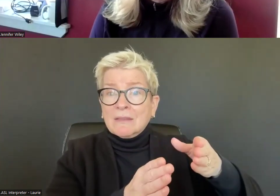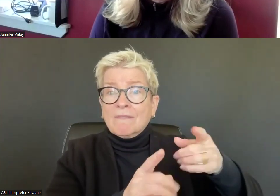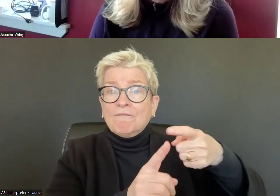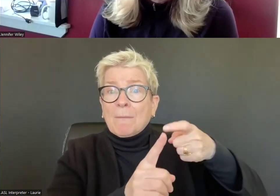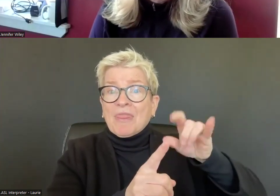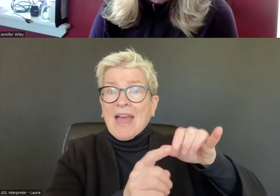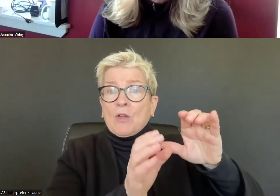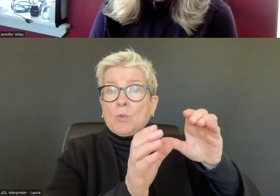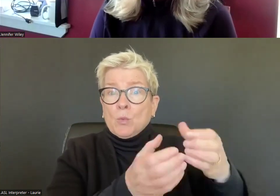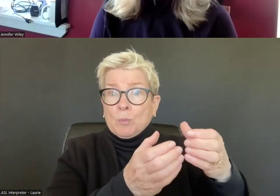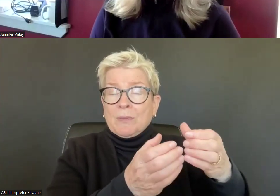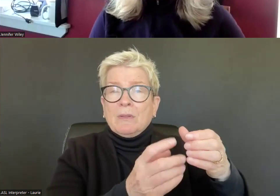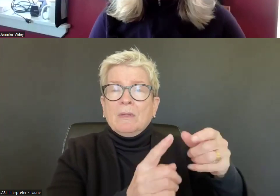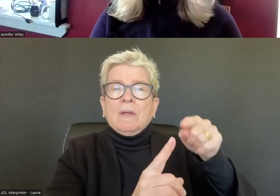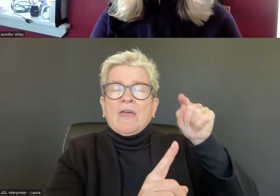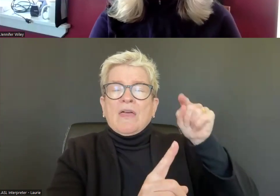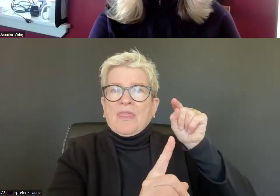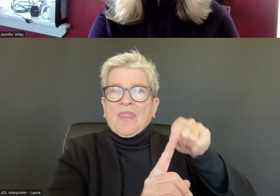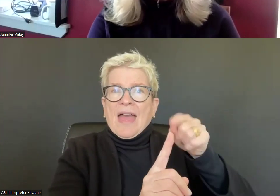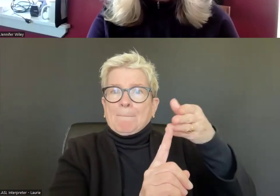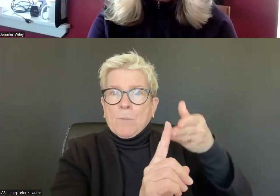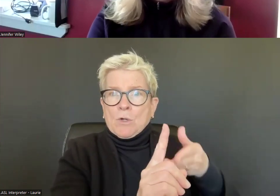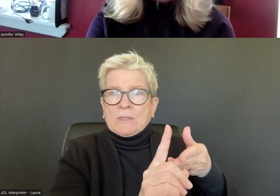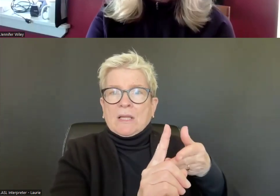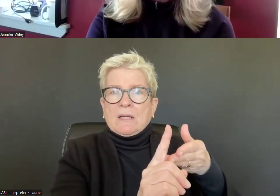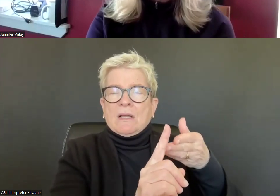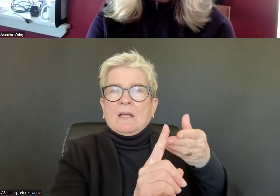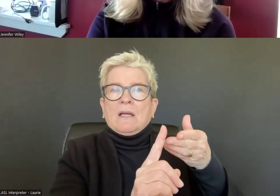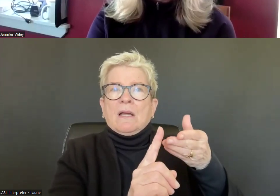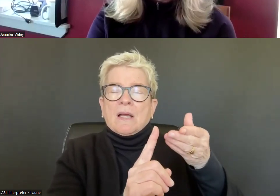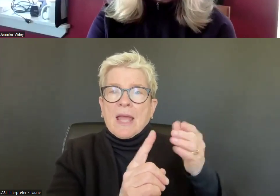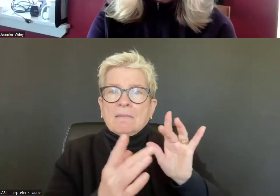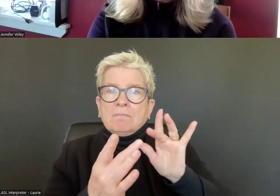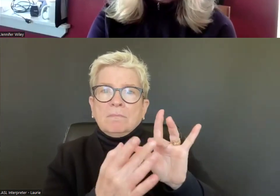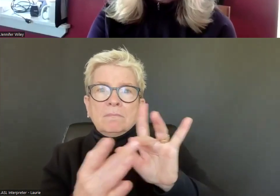are able to collaborate and reach out to parents and parent groups that are